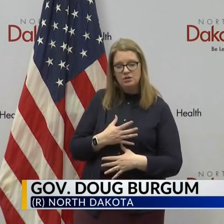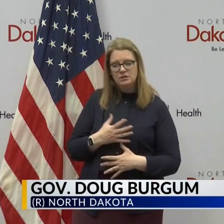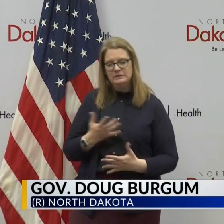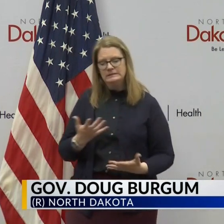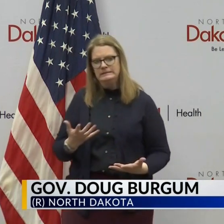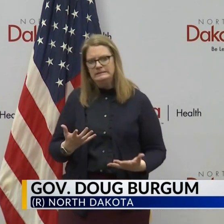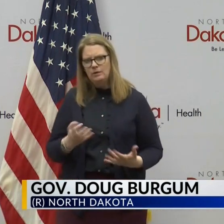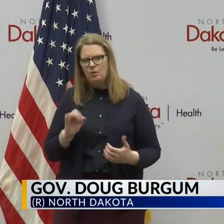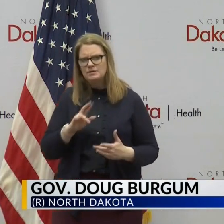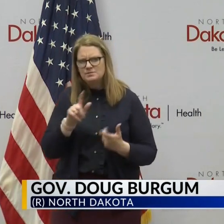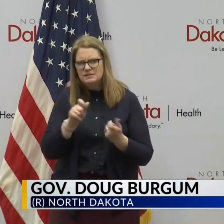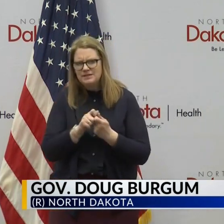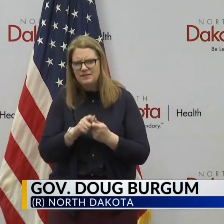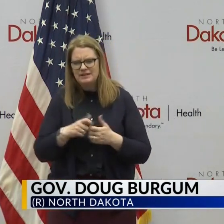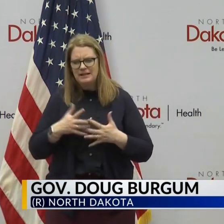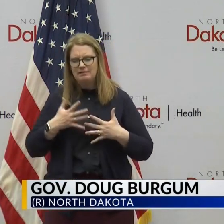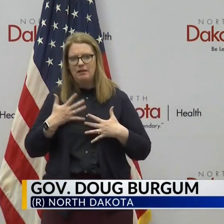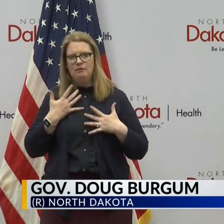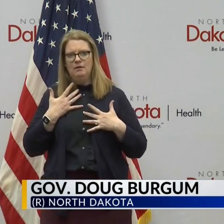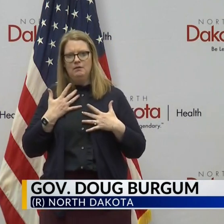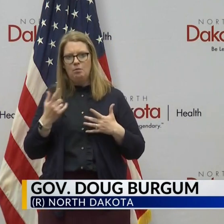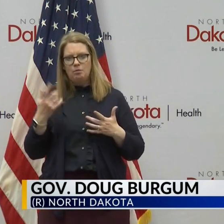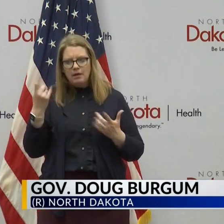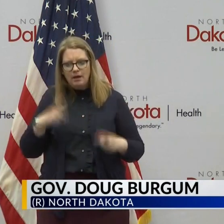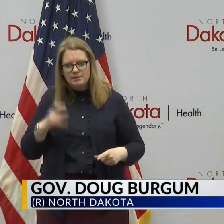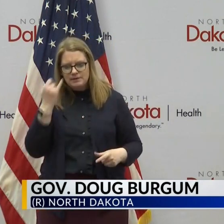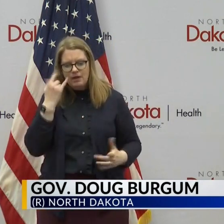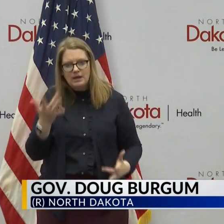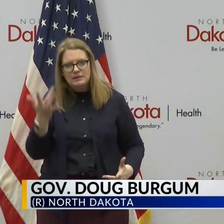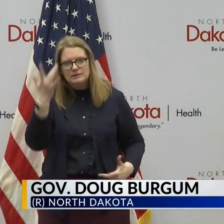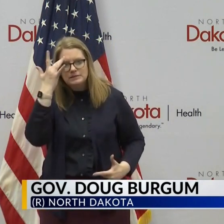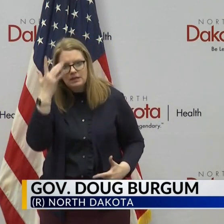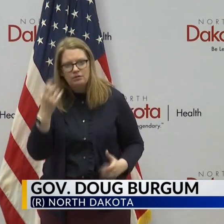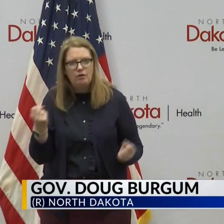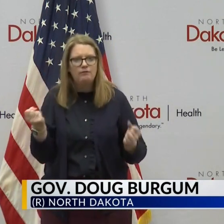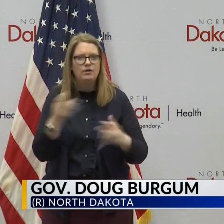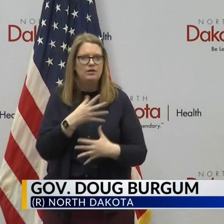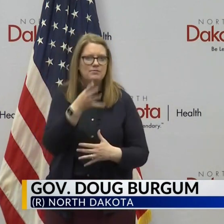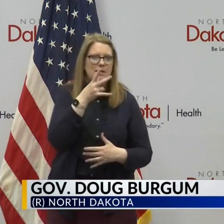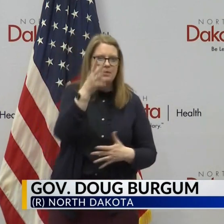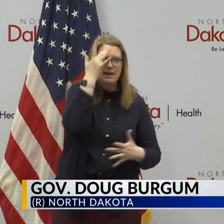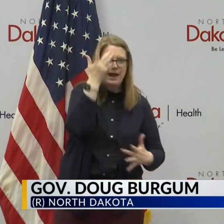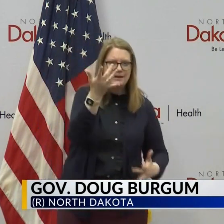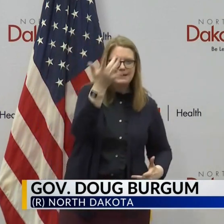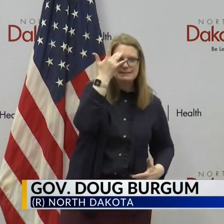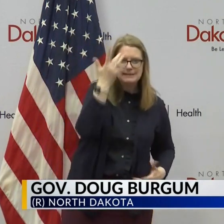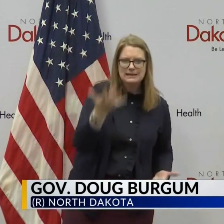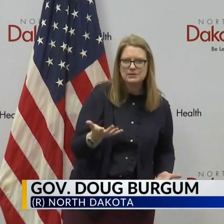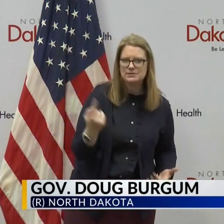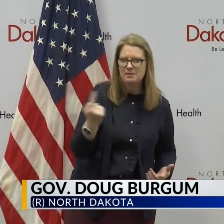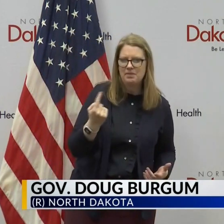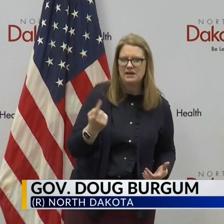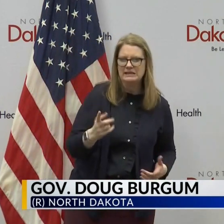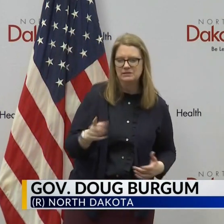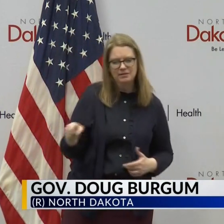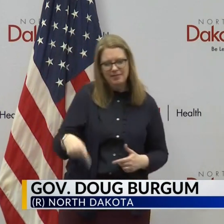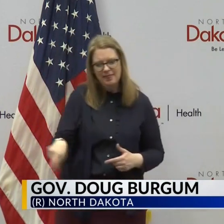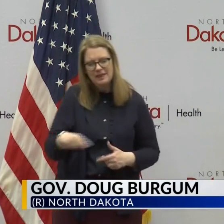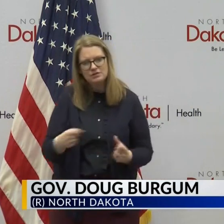BEEN ABLE TO VISIT THE LOVED ONES OR FRIENDS, WE KNOW THE FEAR OVER THE UNKNOWN FOR